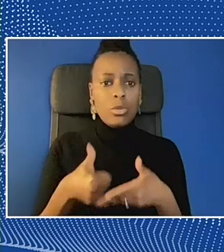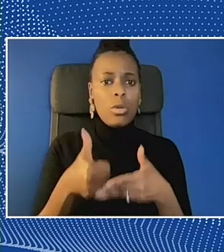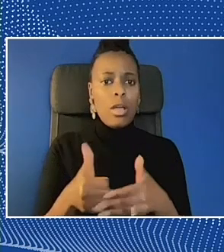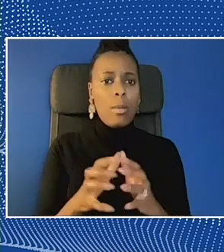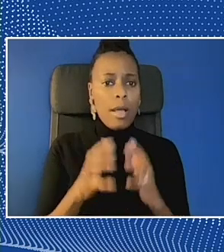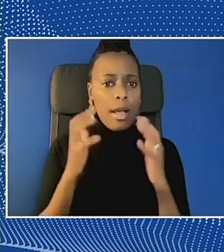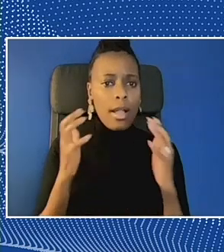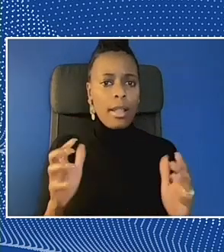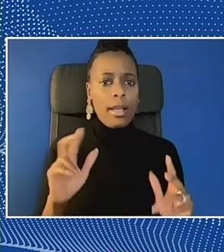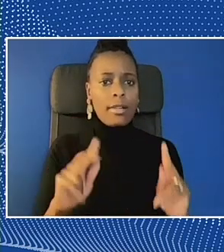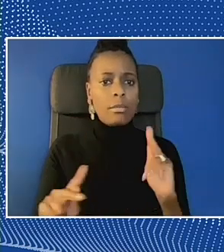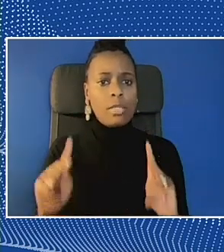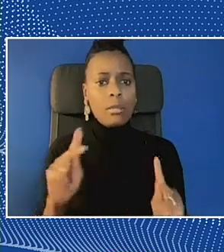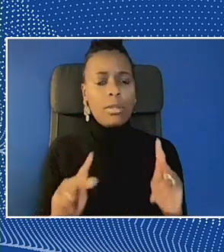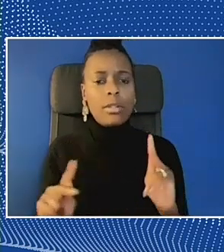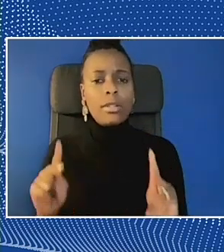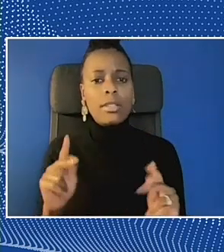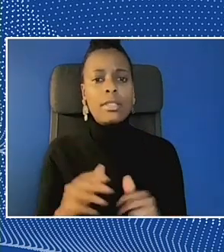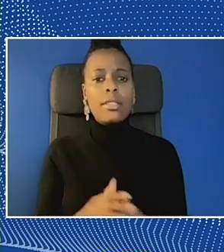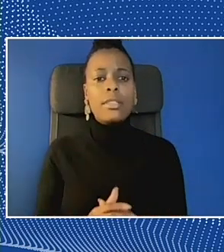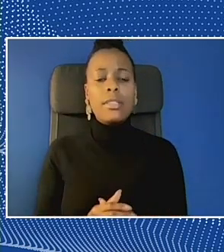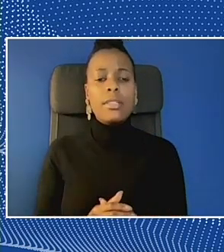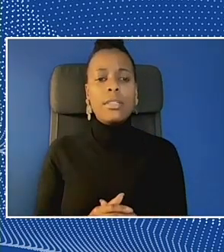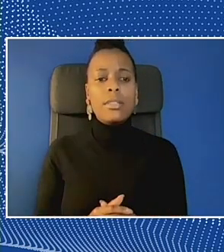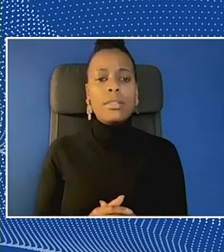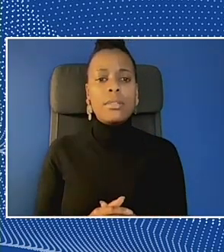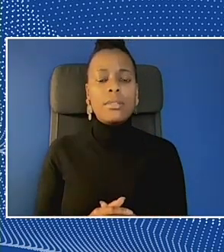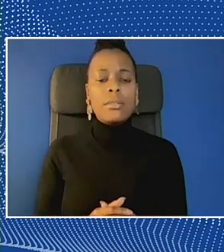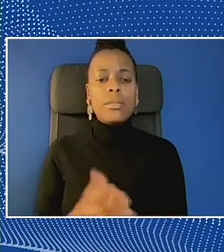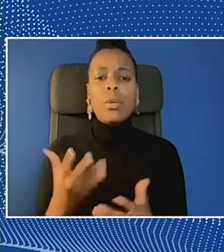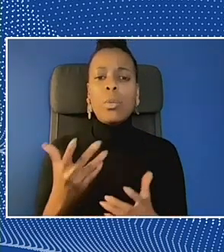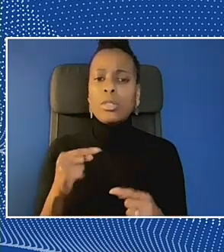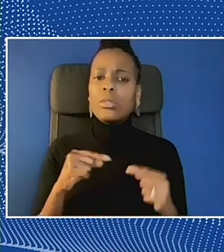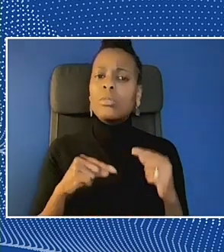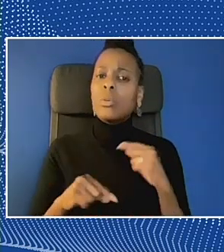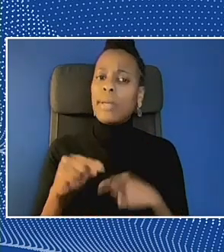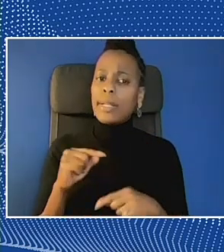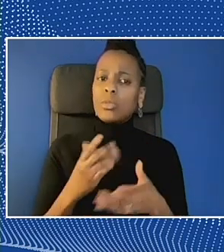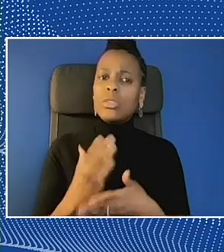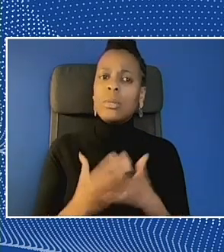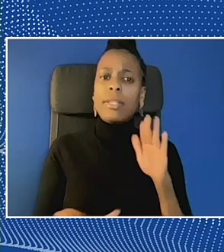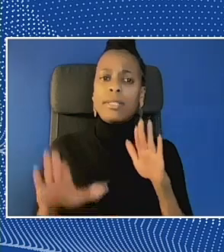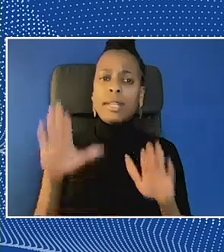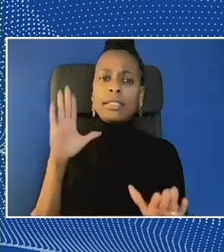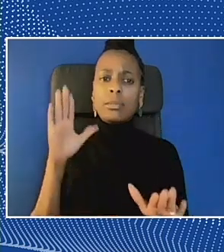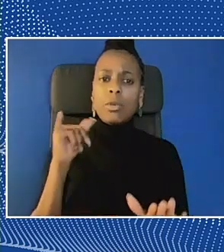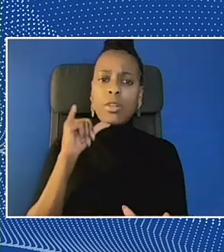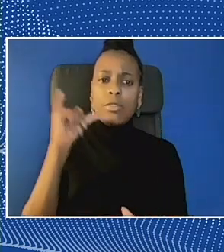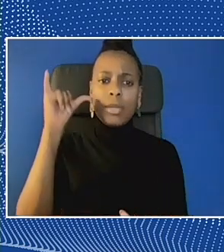I do want to kind of bring that back to some of the testimony a little bit from yesterday and to a question or more of a